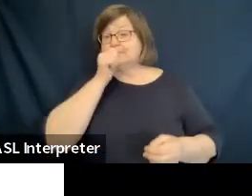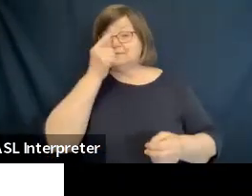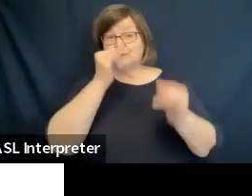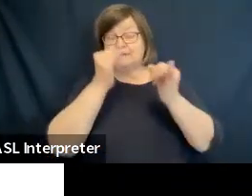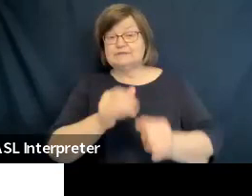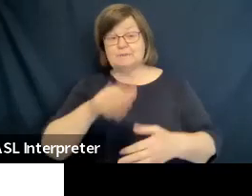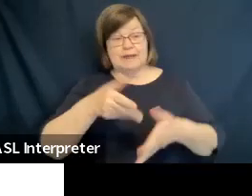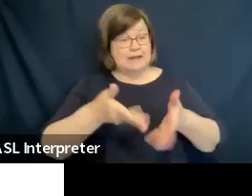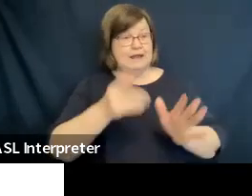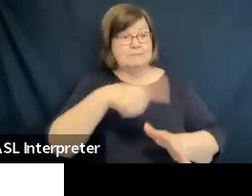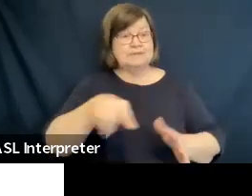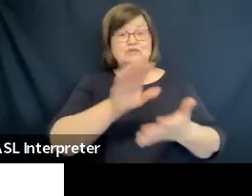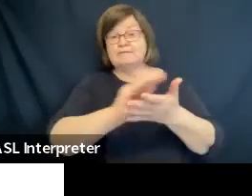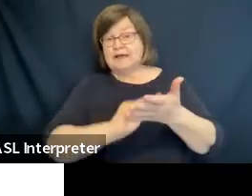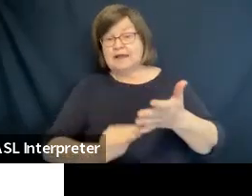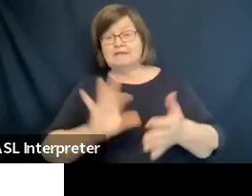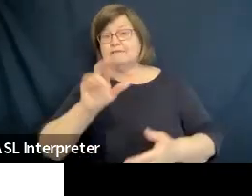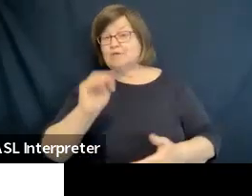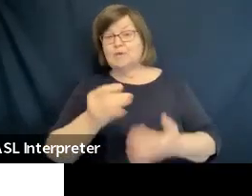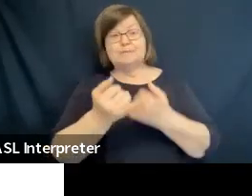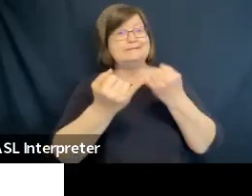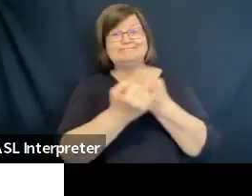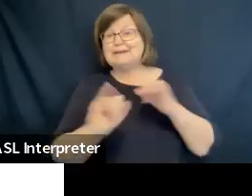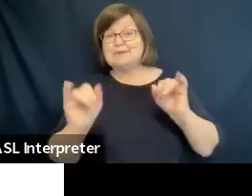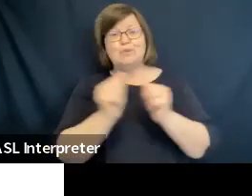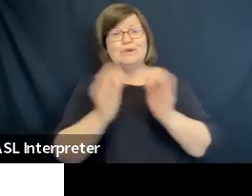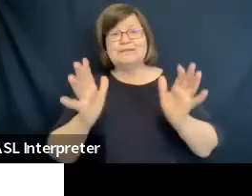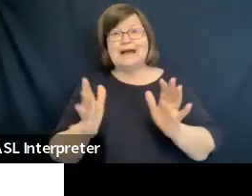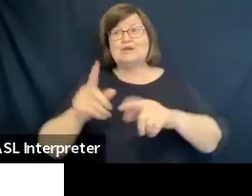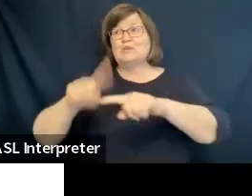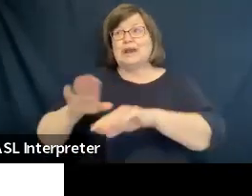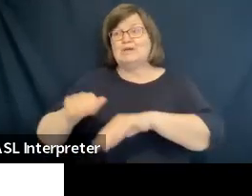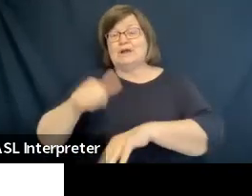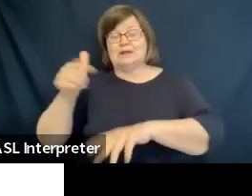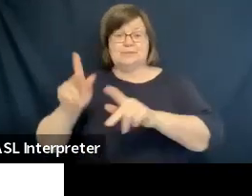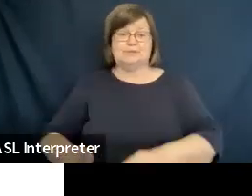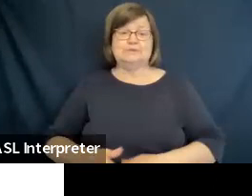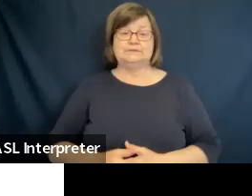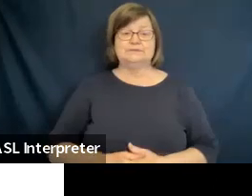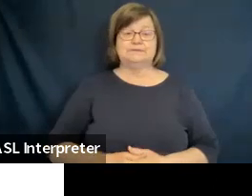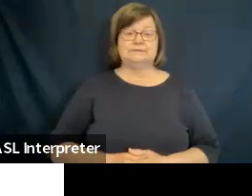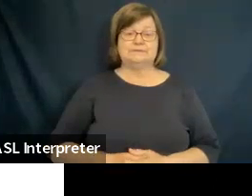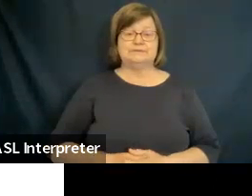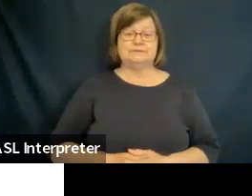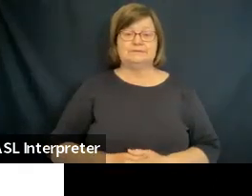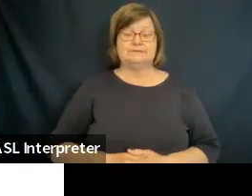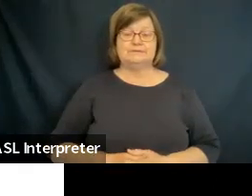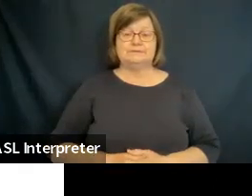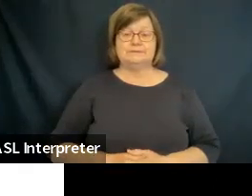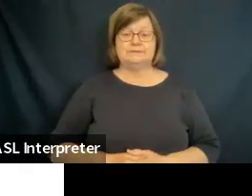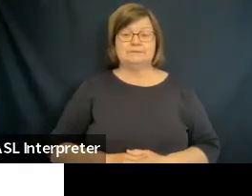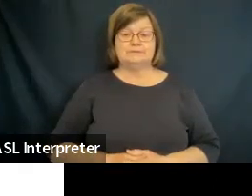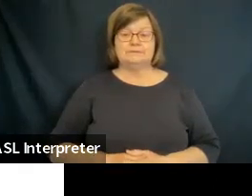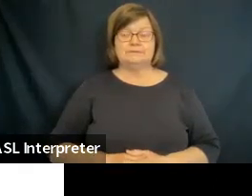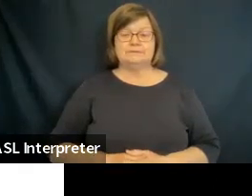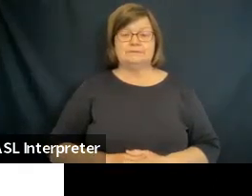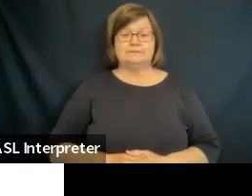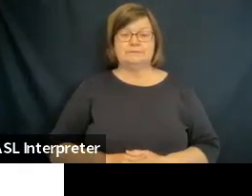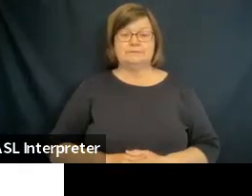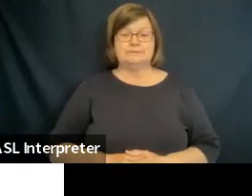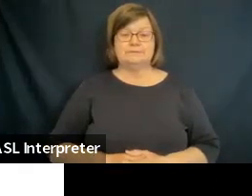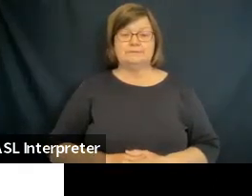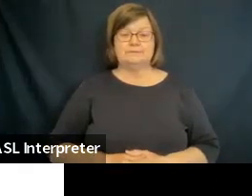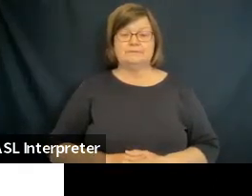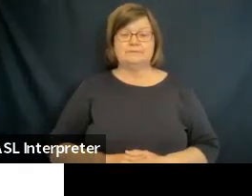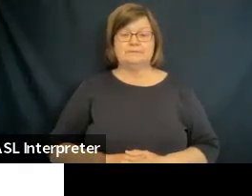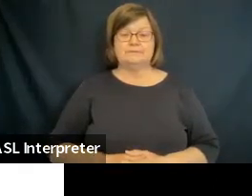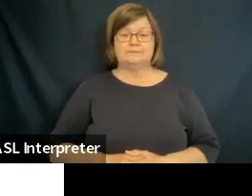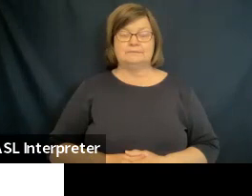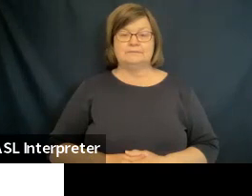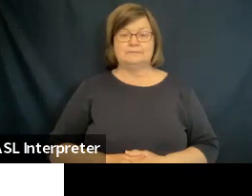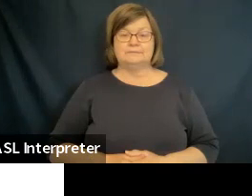allowing them to fill out the form independently without having to rely on another person. Some